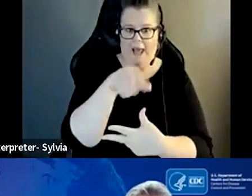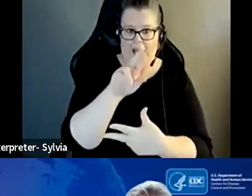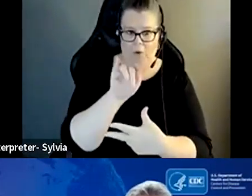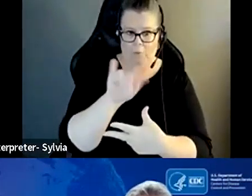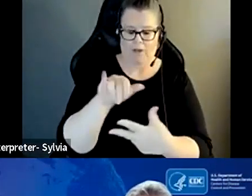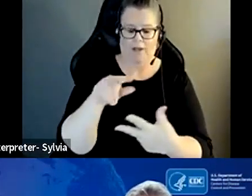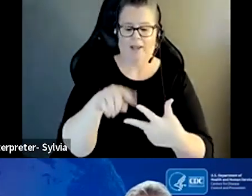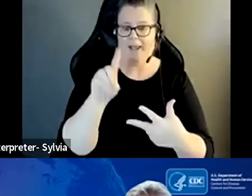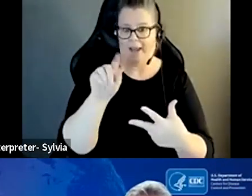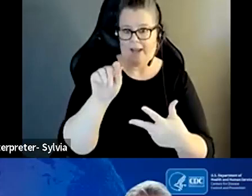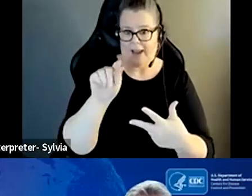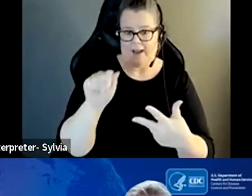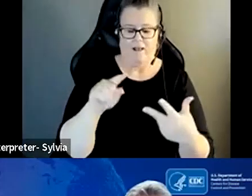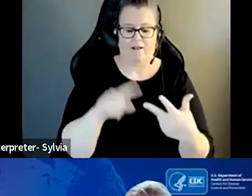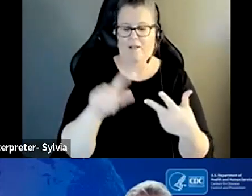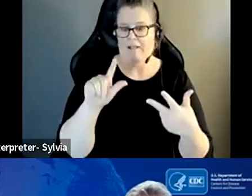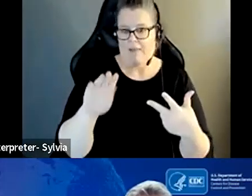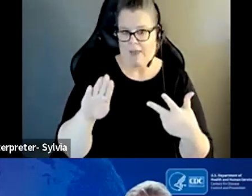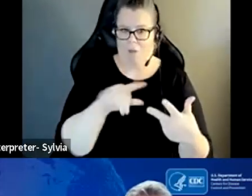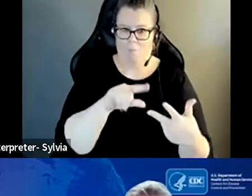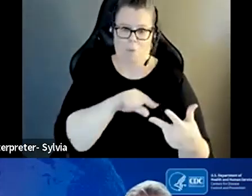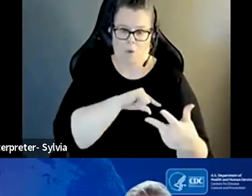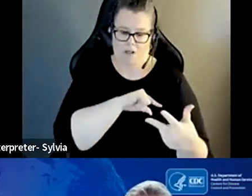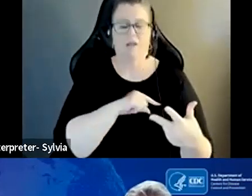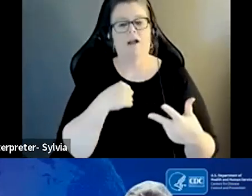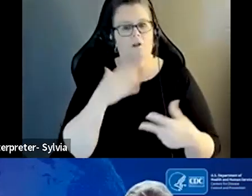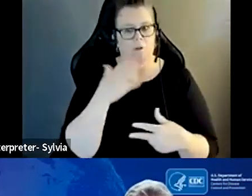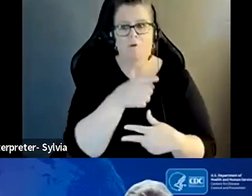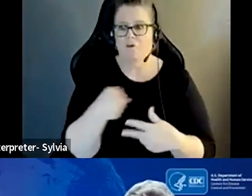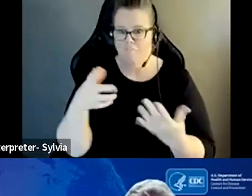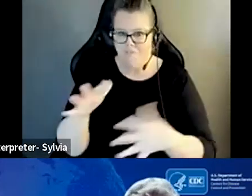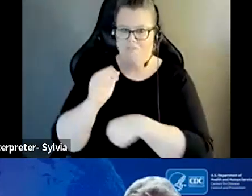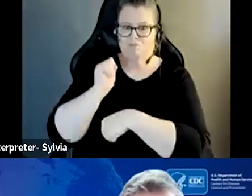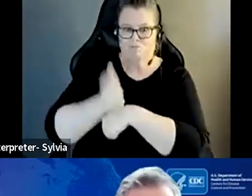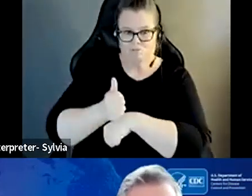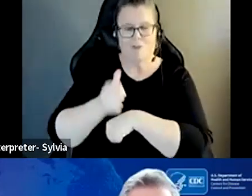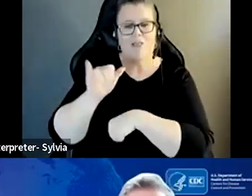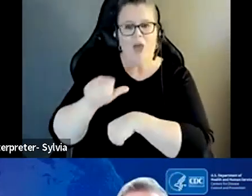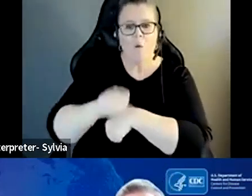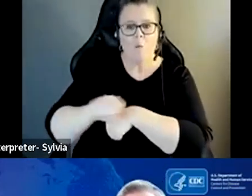And I understand you've already established the working group on equity, and later today you'll vote on whether